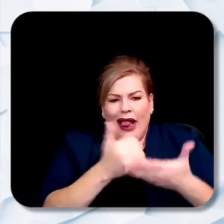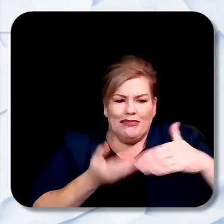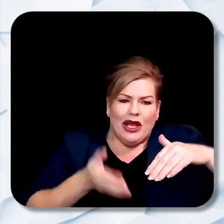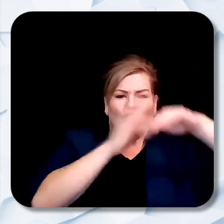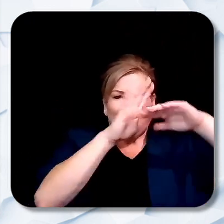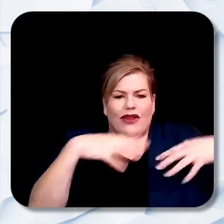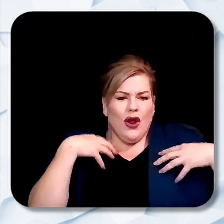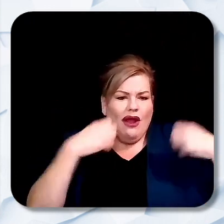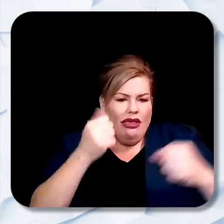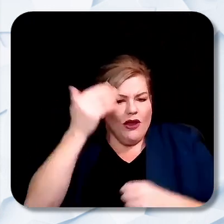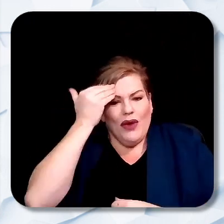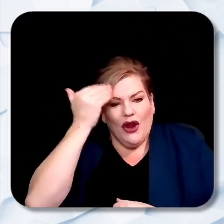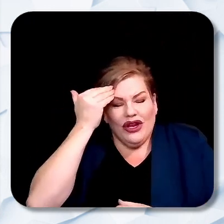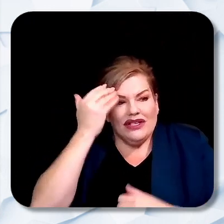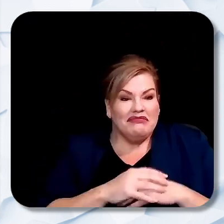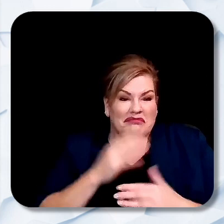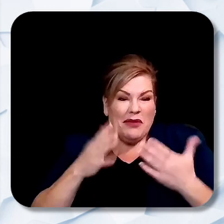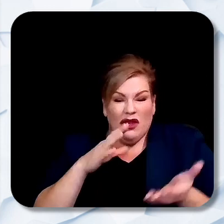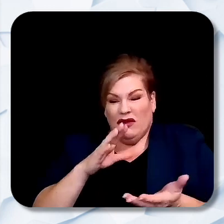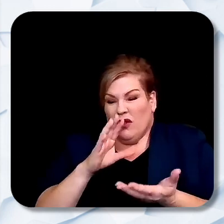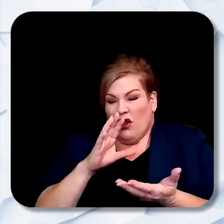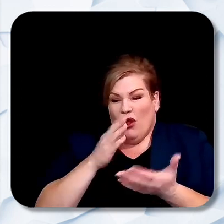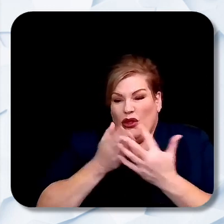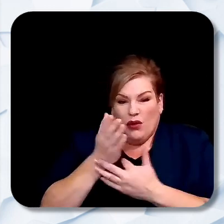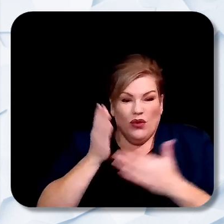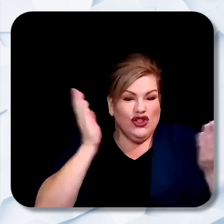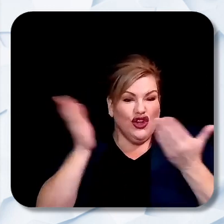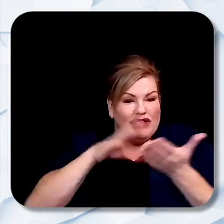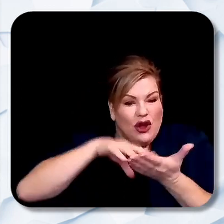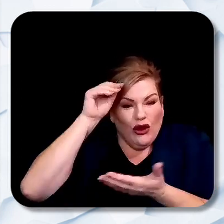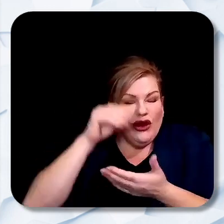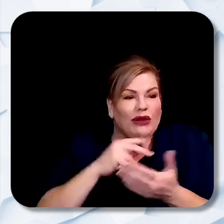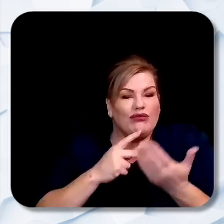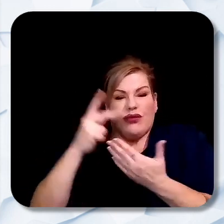we could do that on campus, whether it's through service, learning whether it's building our skills